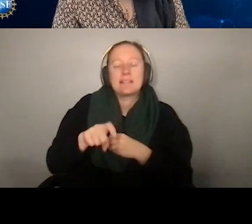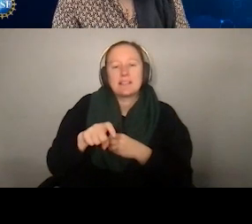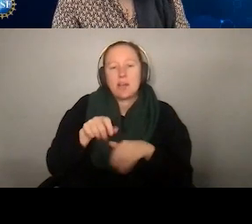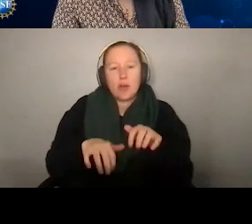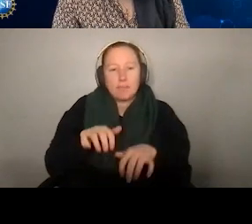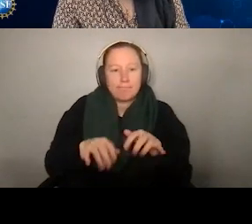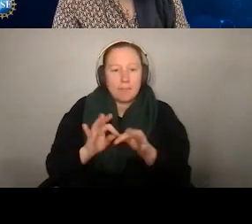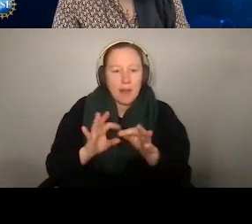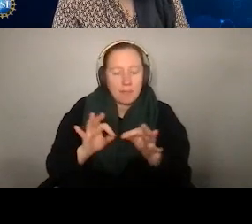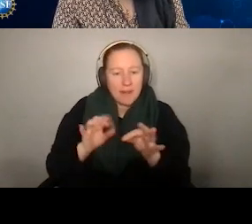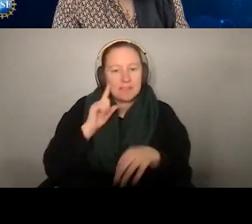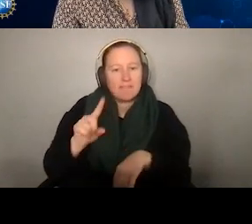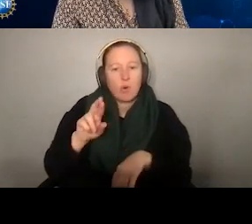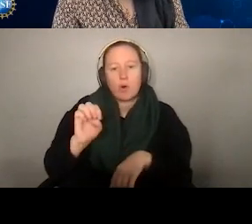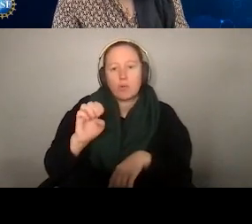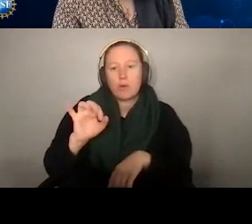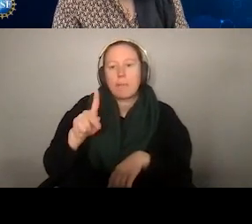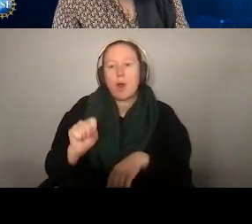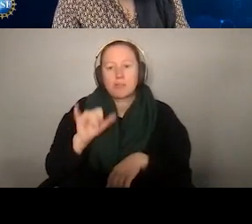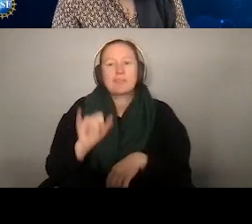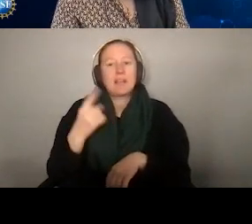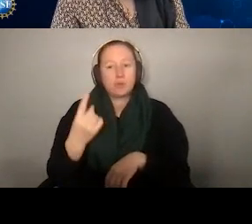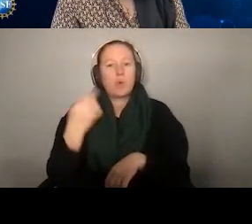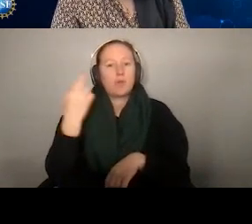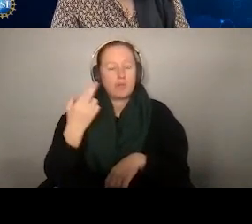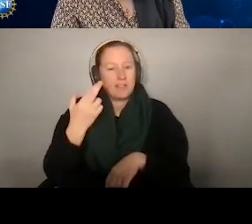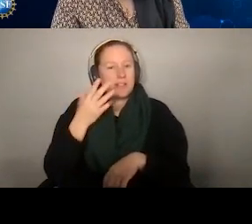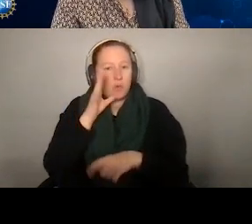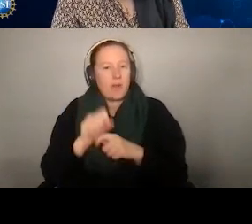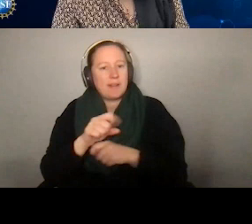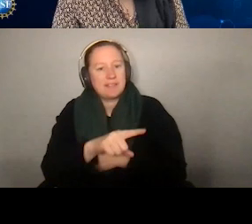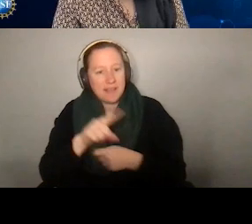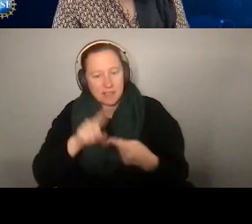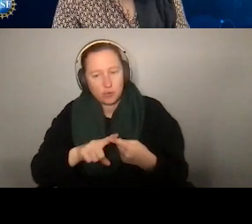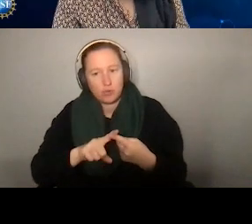which is one of the triggers for NSF review. The remarks field should only be used for